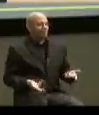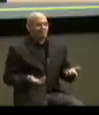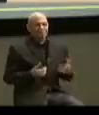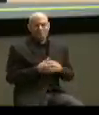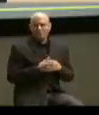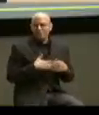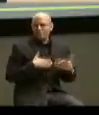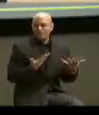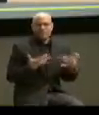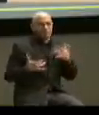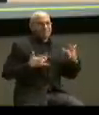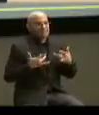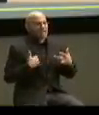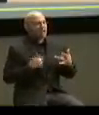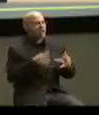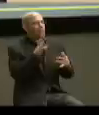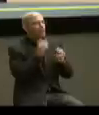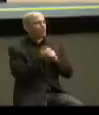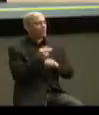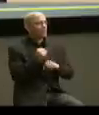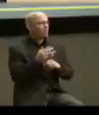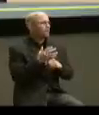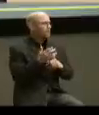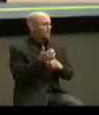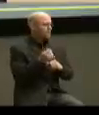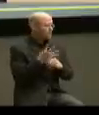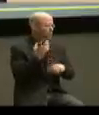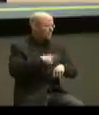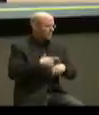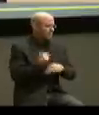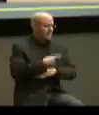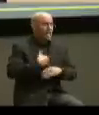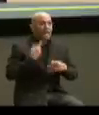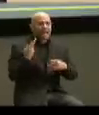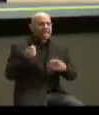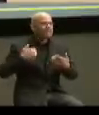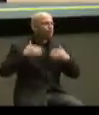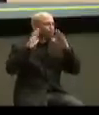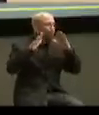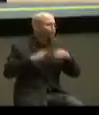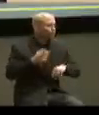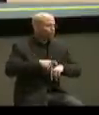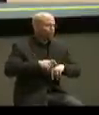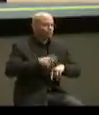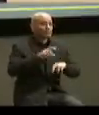HE WAS SO EXCITED. I TALKED TO HIM SEVERAL TILES TODAY. HE'S HAVING A FABULOUS DAY.